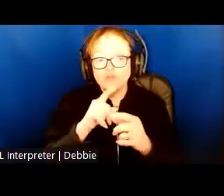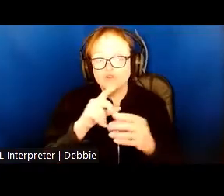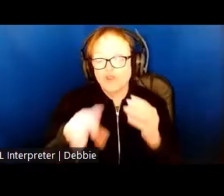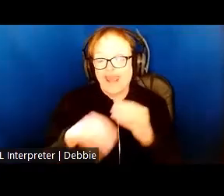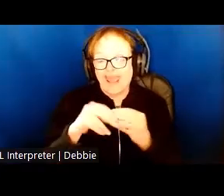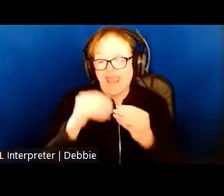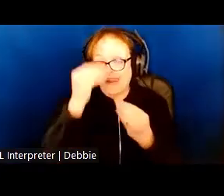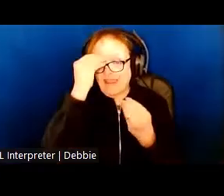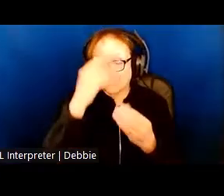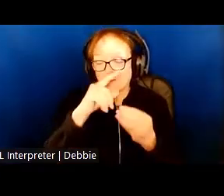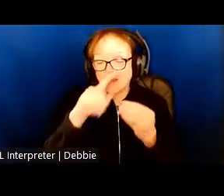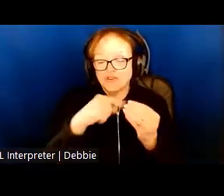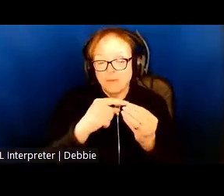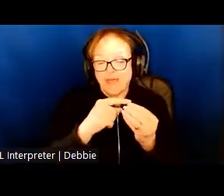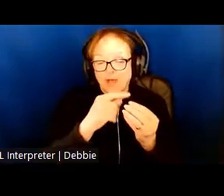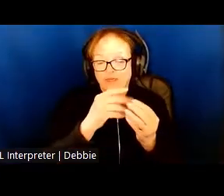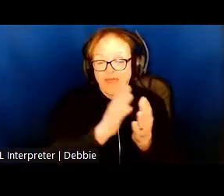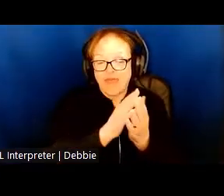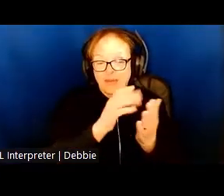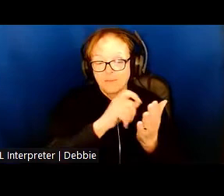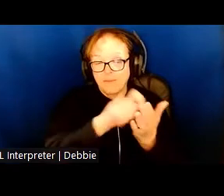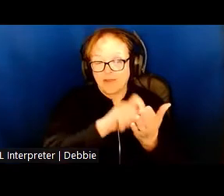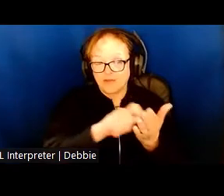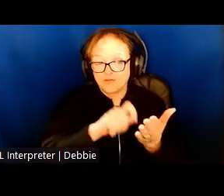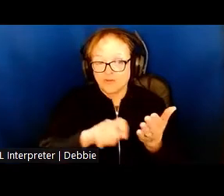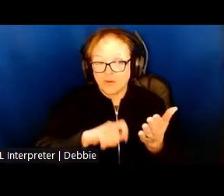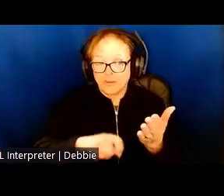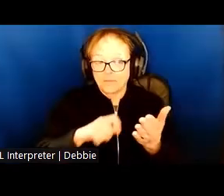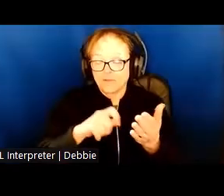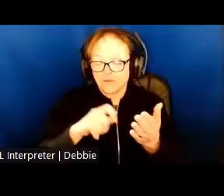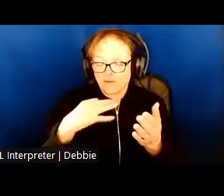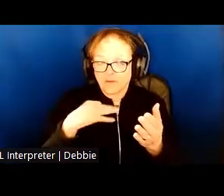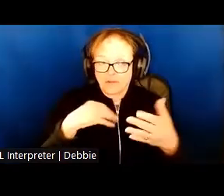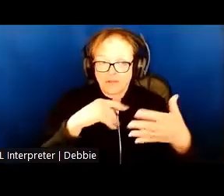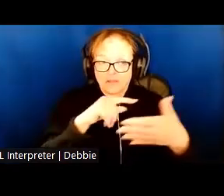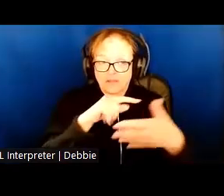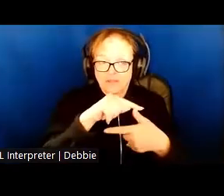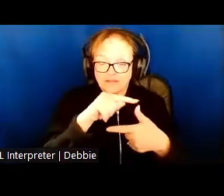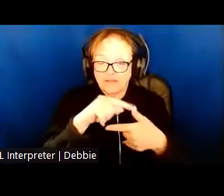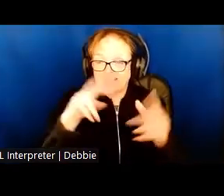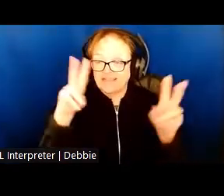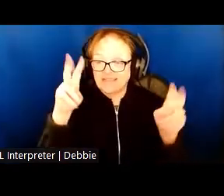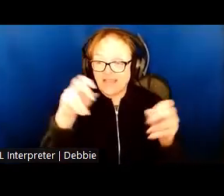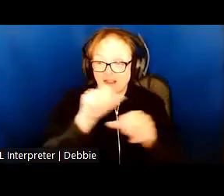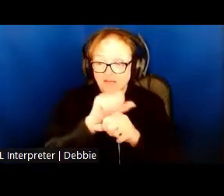the manuscript in the online application: Title (please use the name of the first submitted